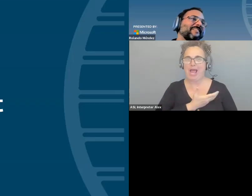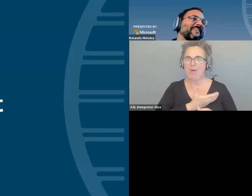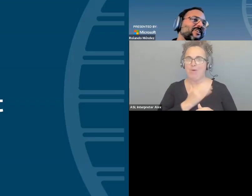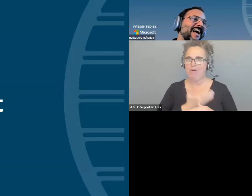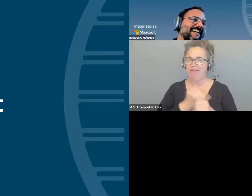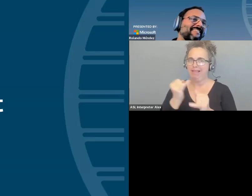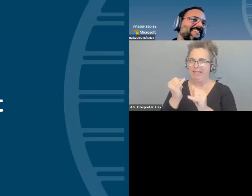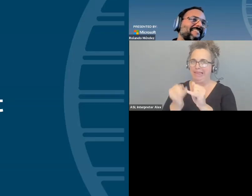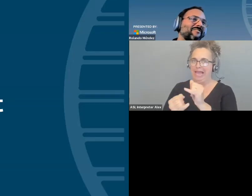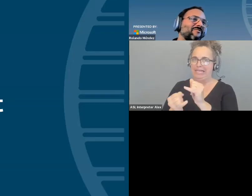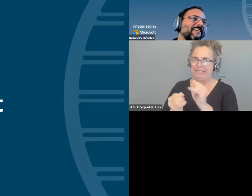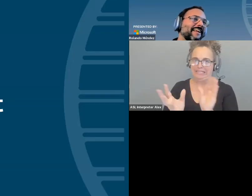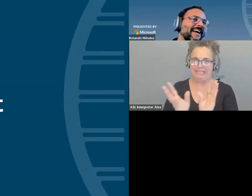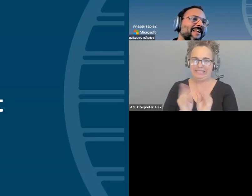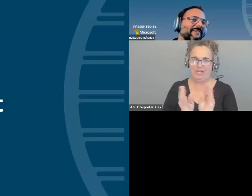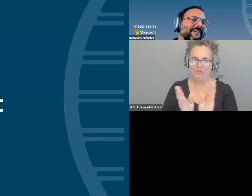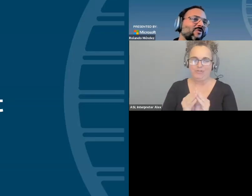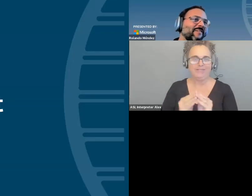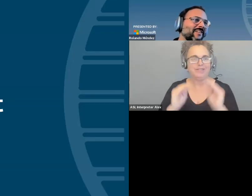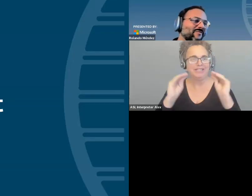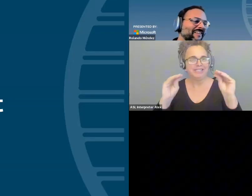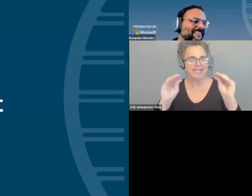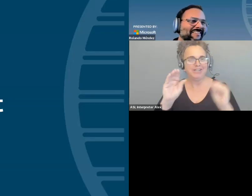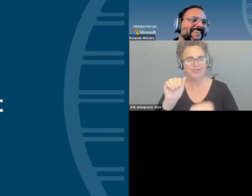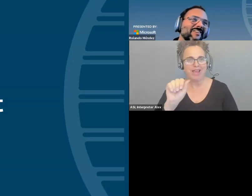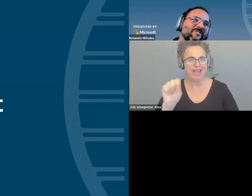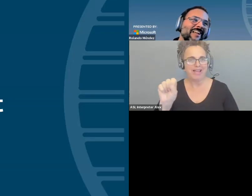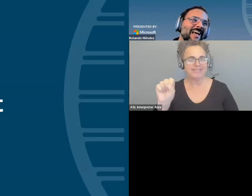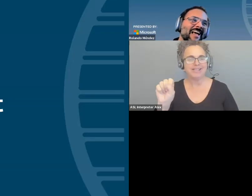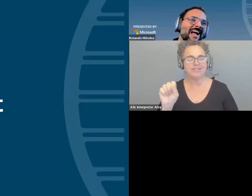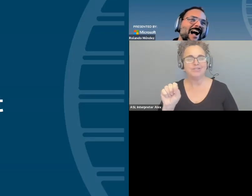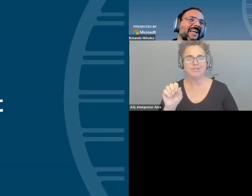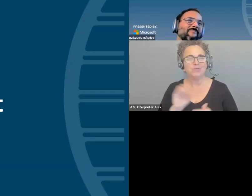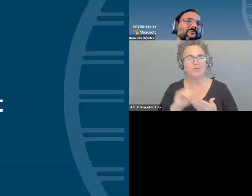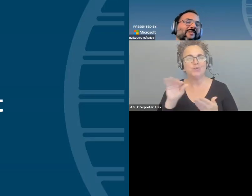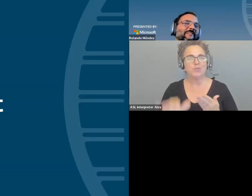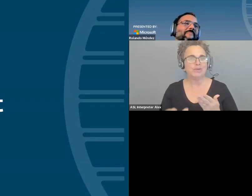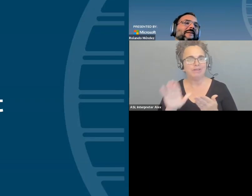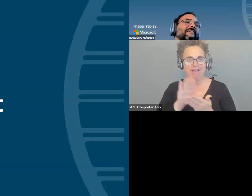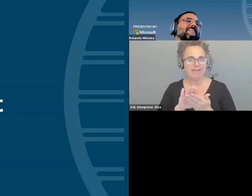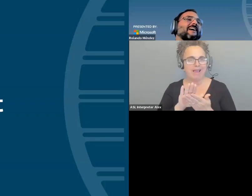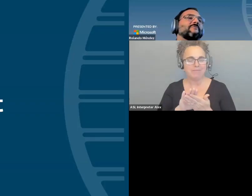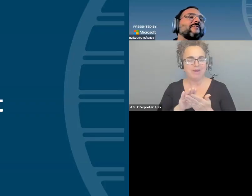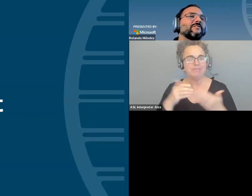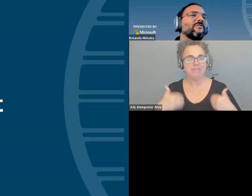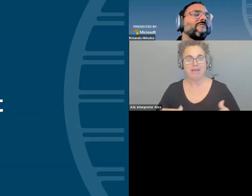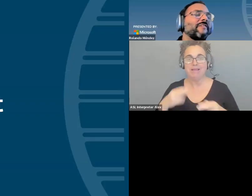of the Teach Access Student Academy 2026 Edition. I am Rolando Mendez, I'm director